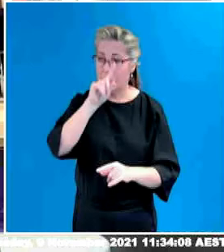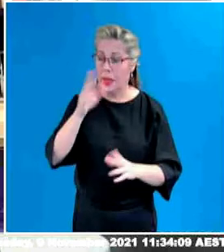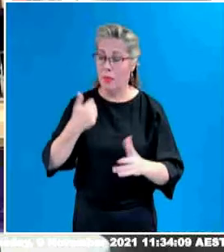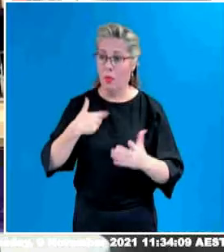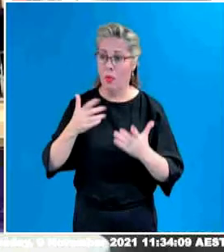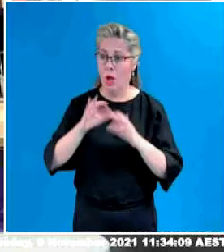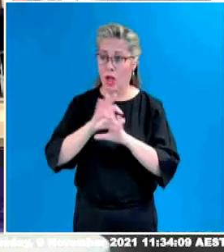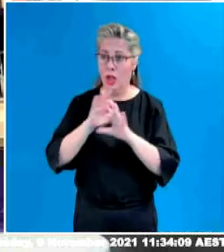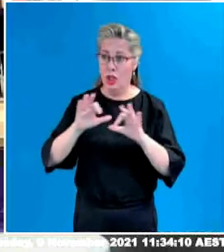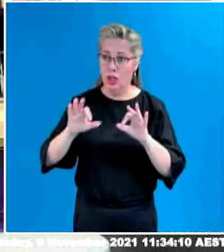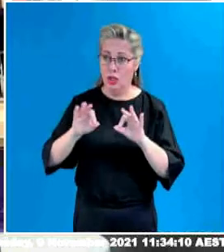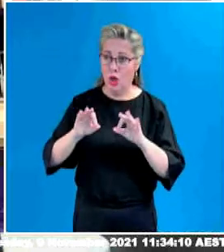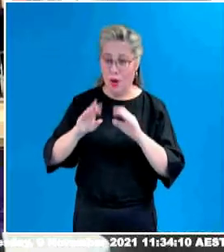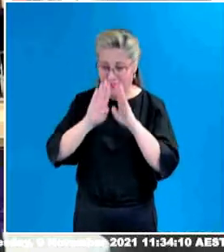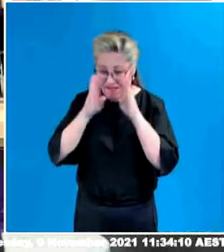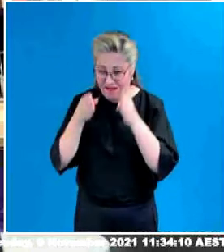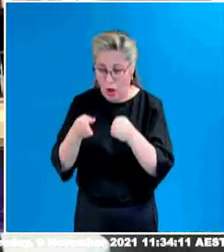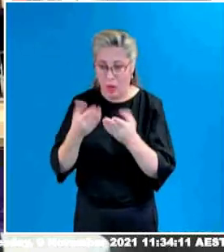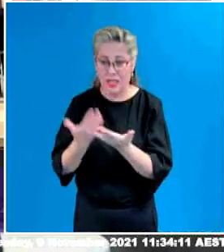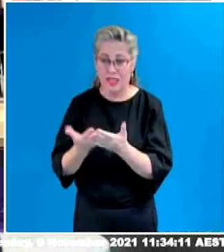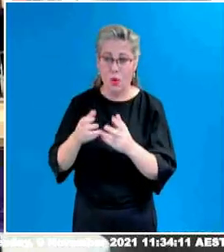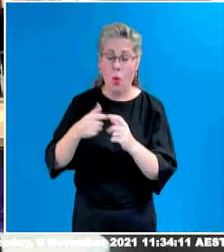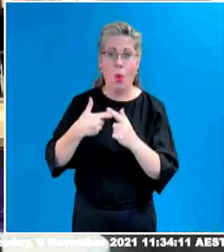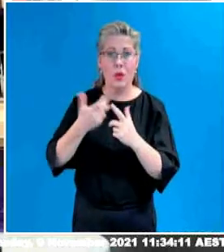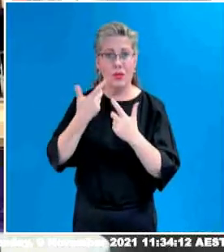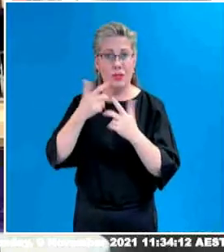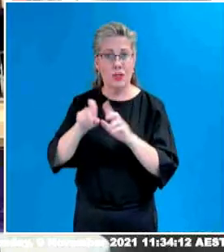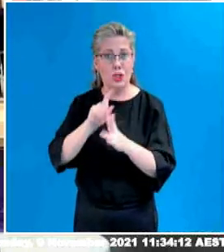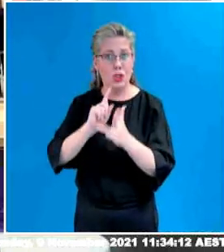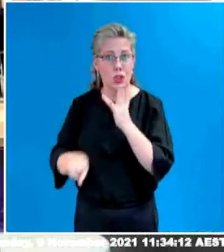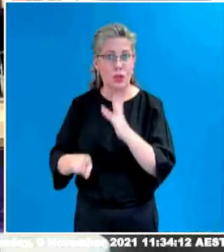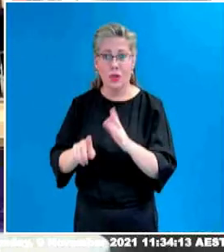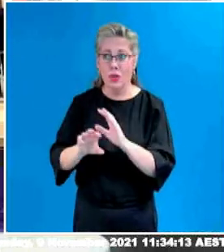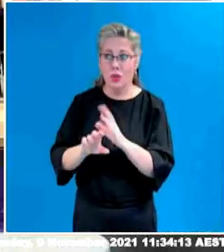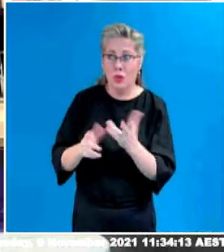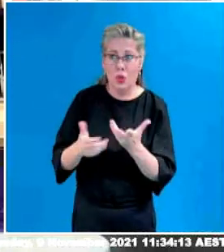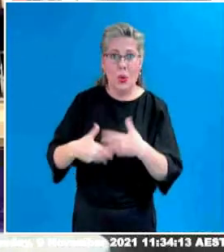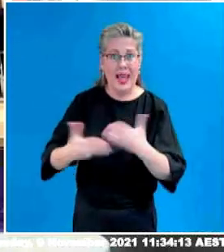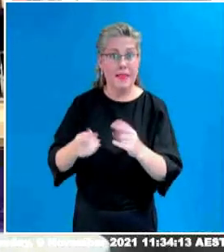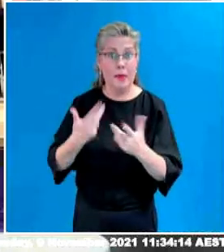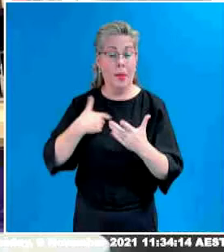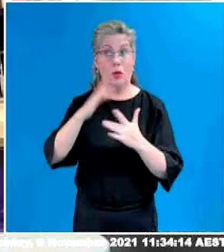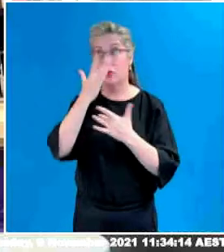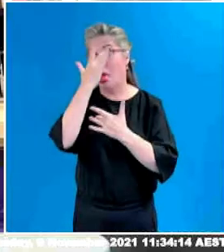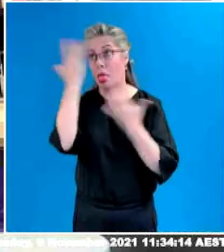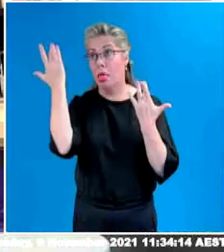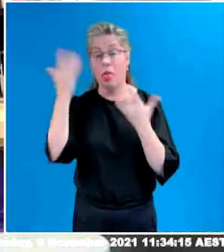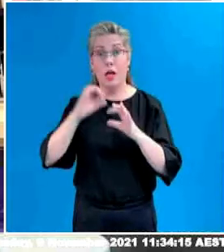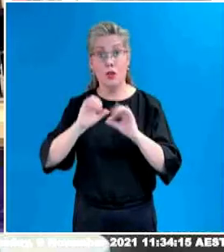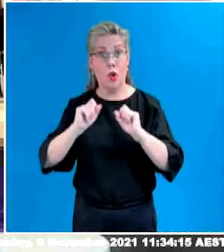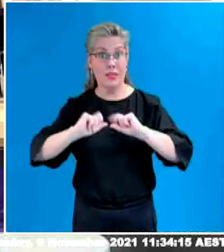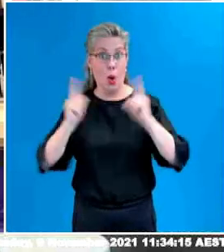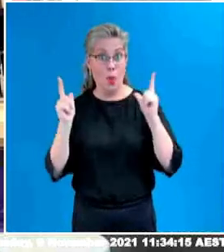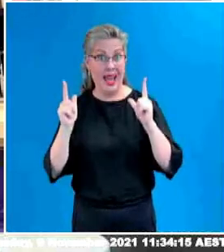connection to that problem. I think there is a lack of data around the impact of companies on people with